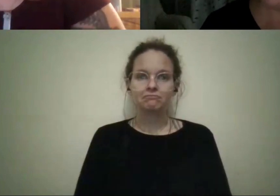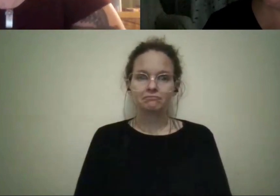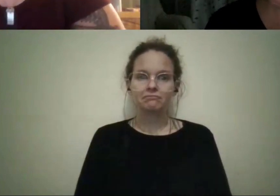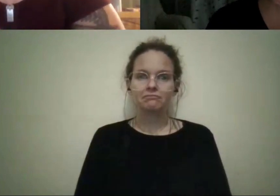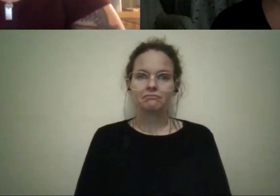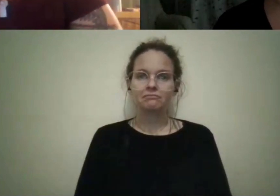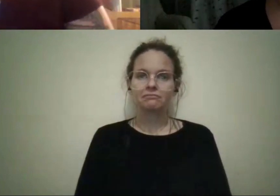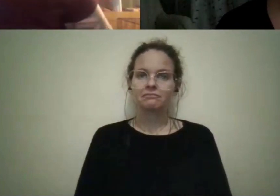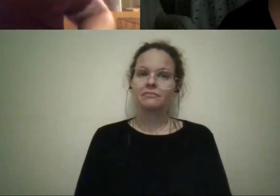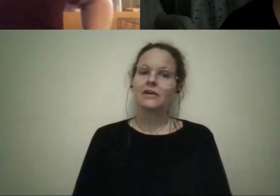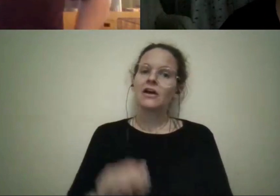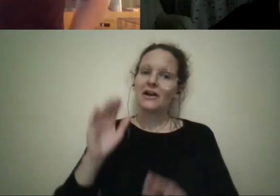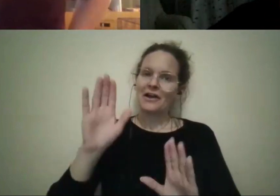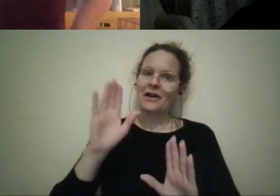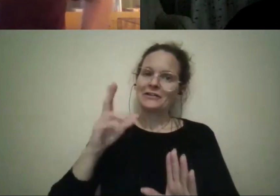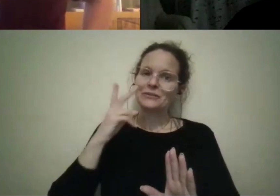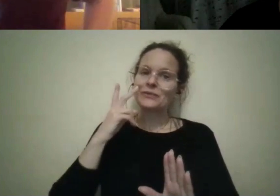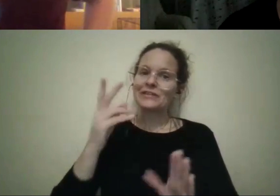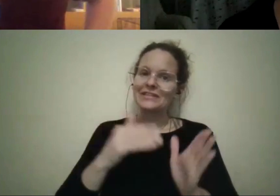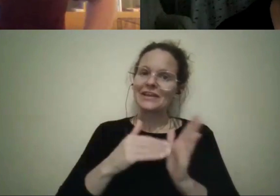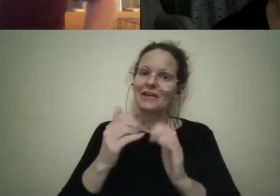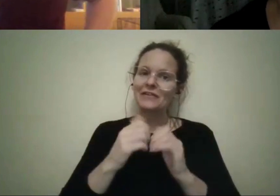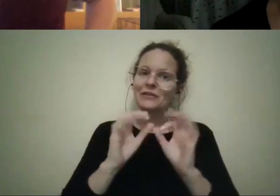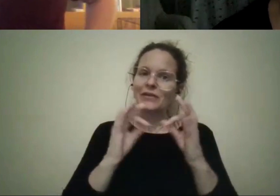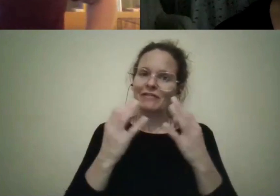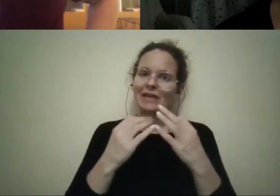Awesome, yeah. We see this a lot with with families that I advocate for,